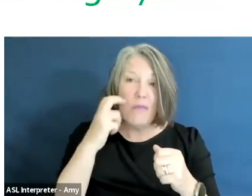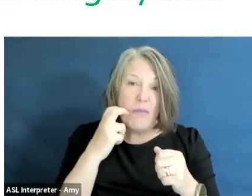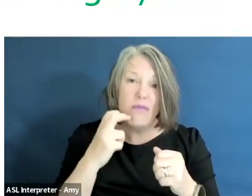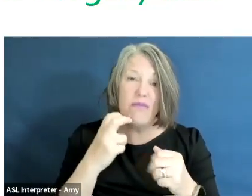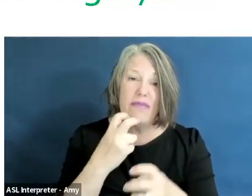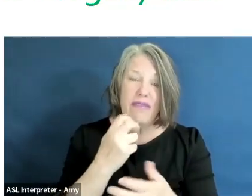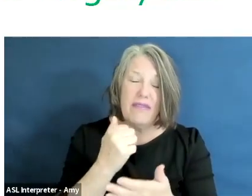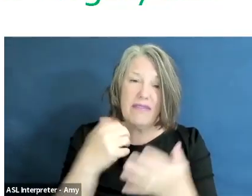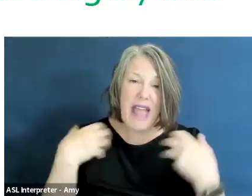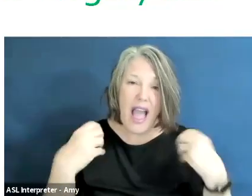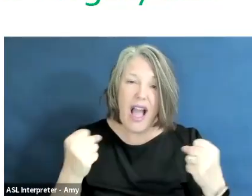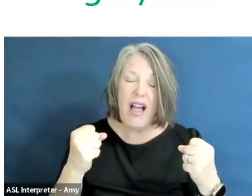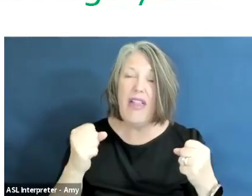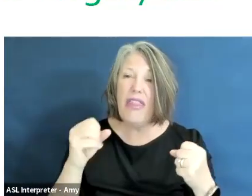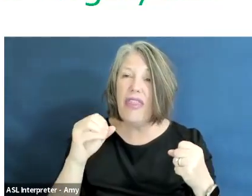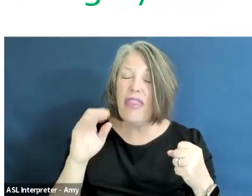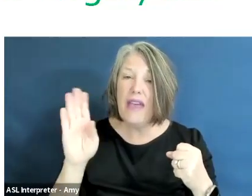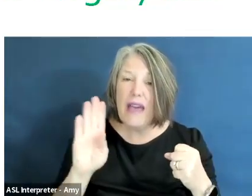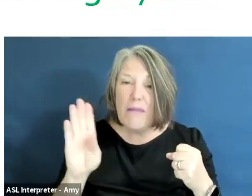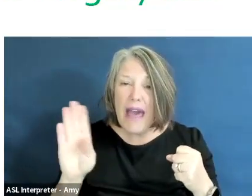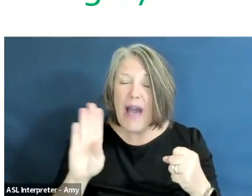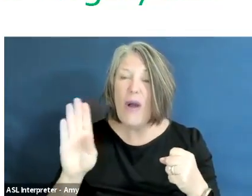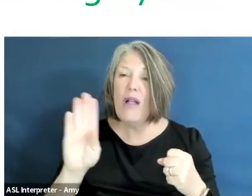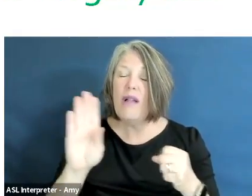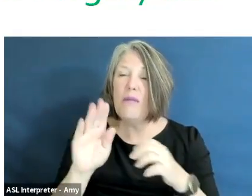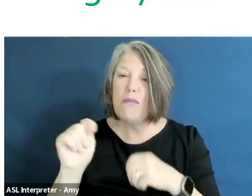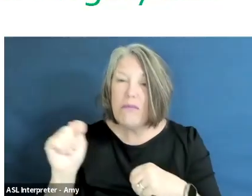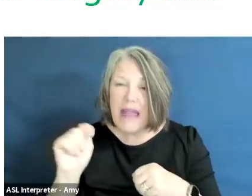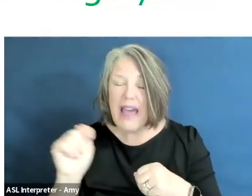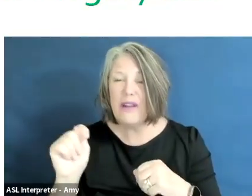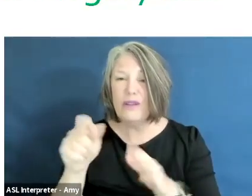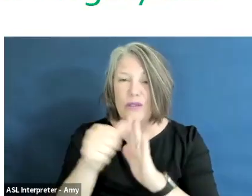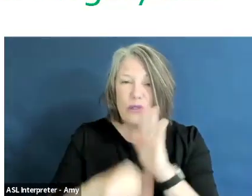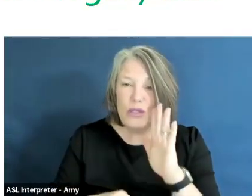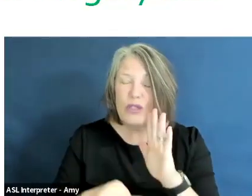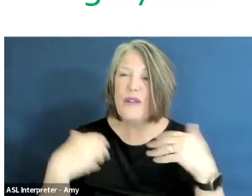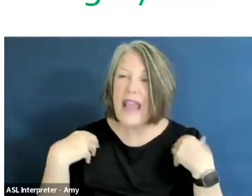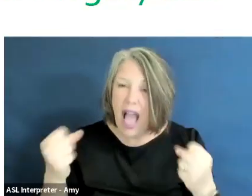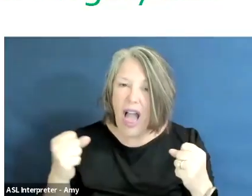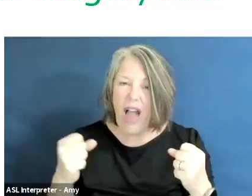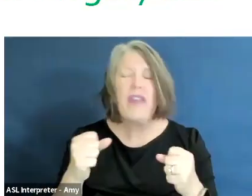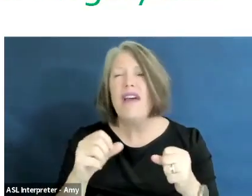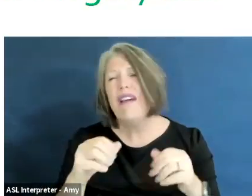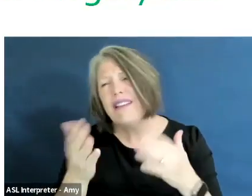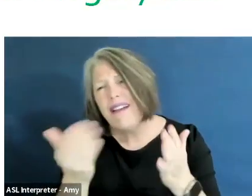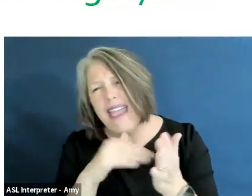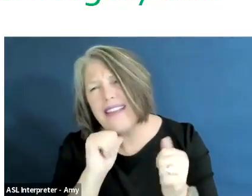and neurological and neurosurgical health. Again, not every individual may need all these topics,